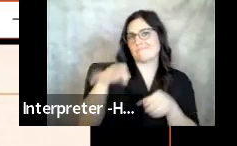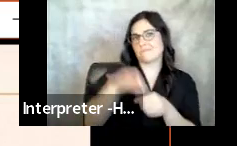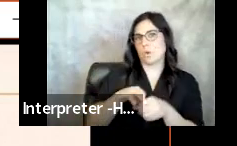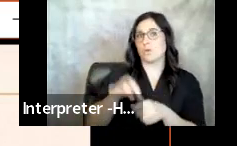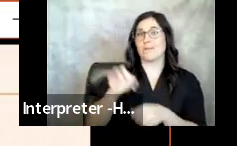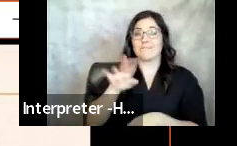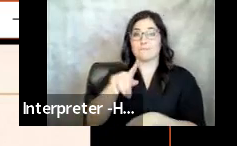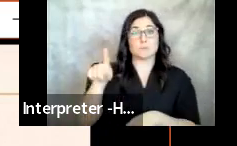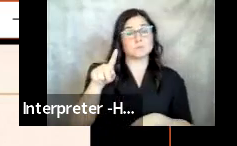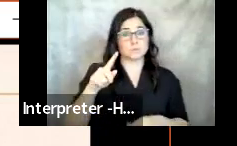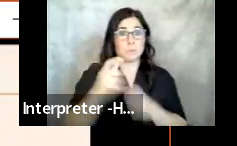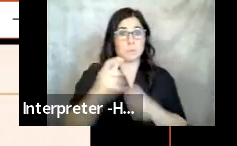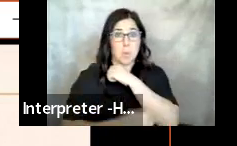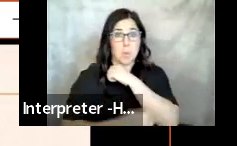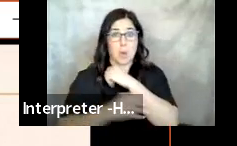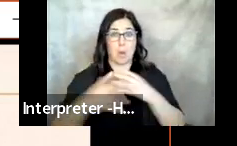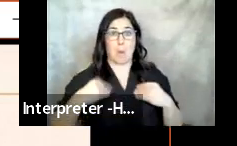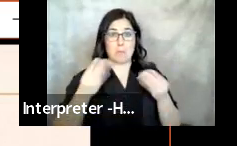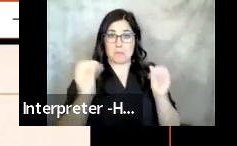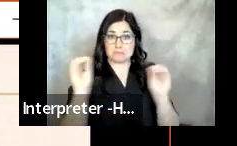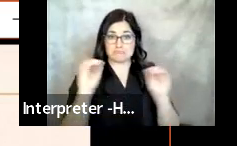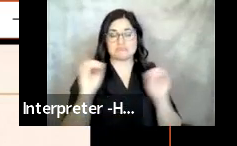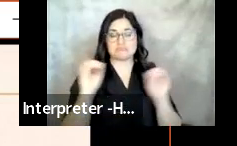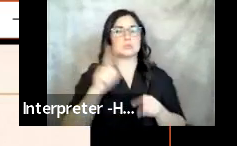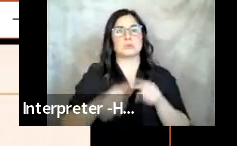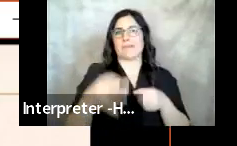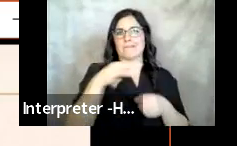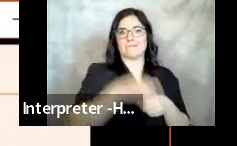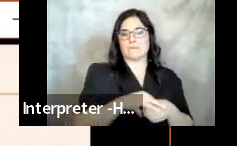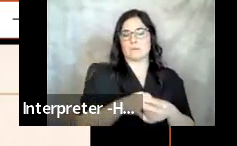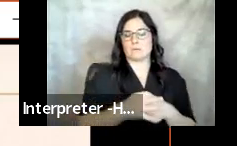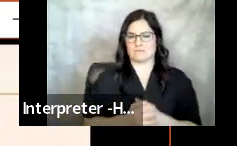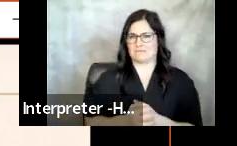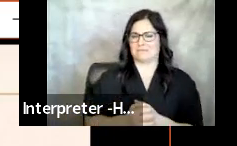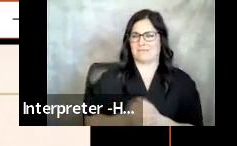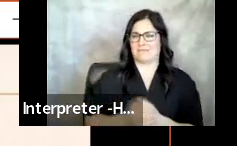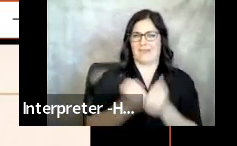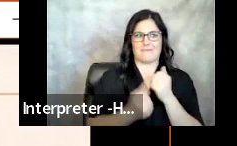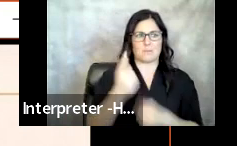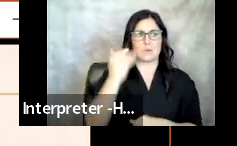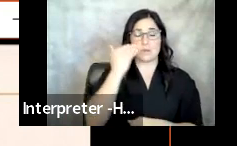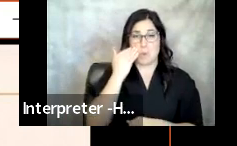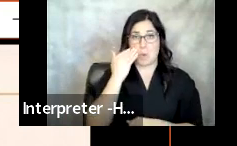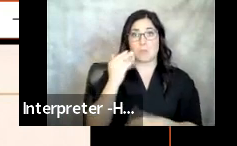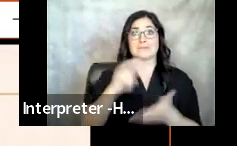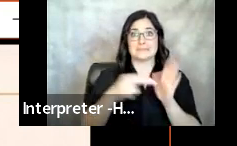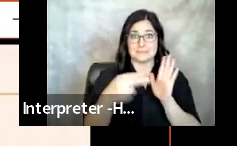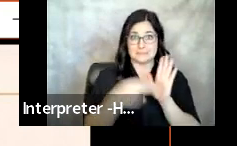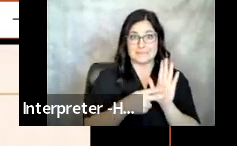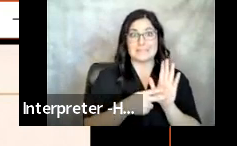You don't own any property. You shouldn't have a say over government, but everybody knows that this is about disenfranchizing black people.